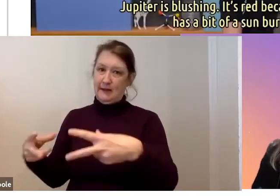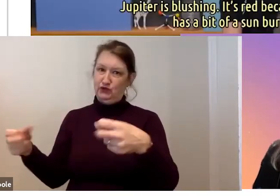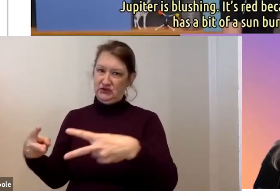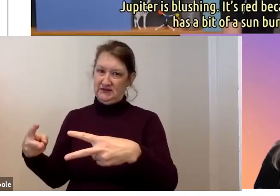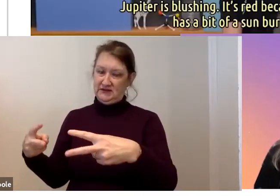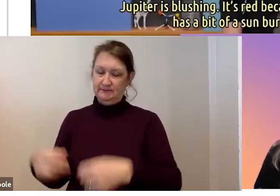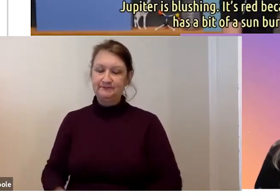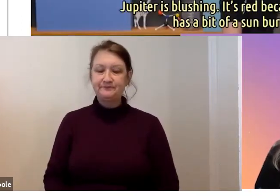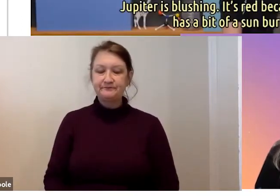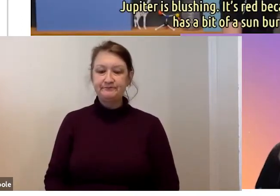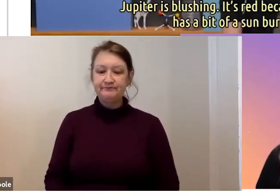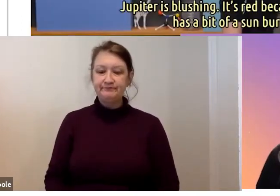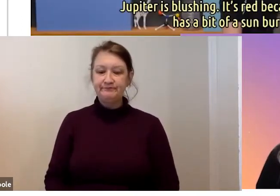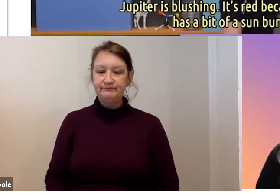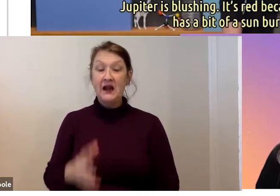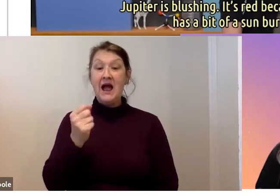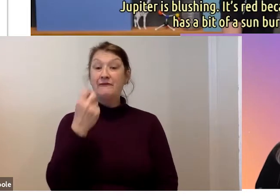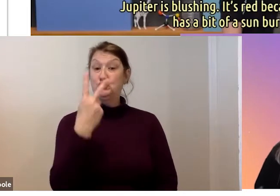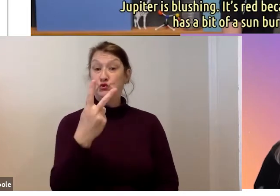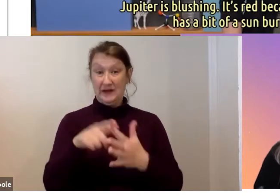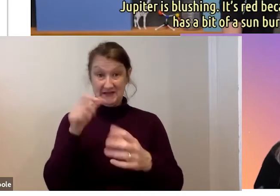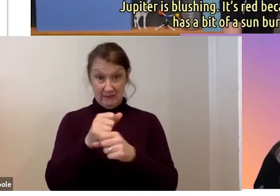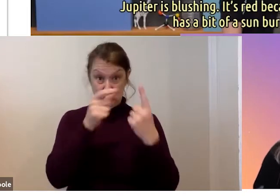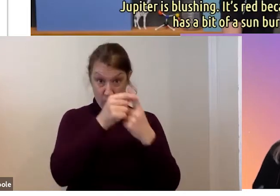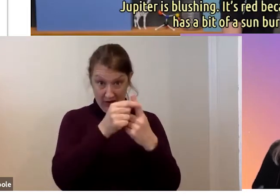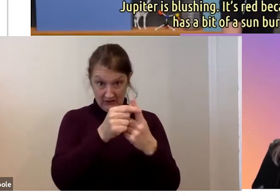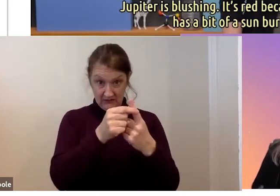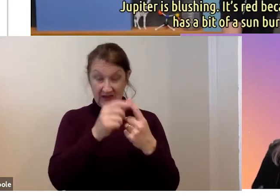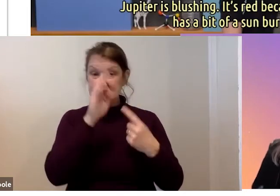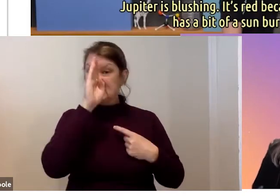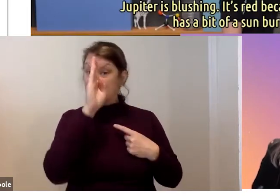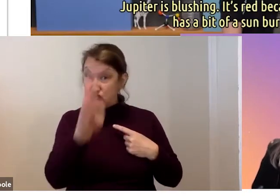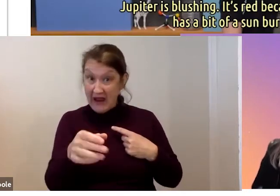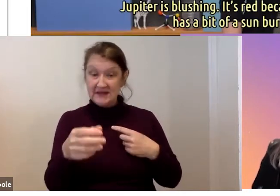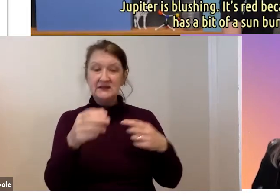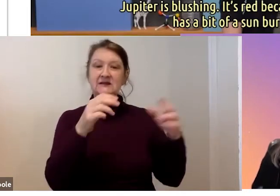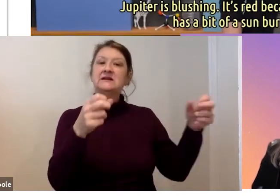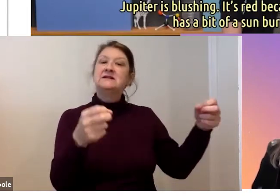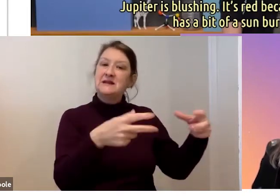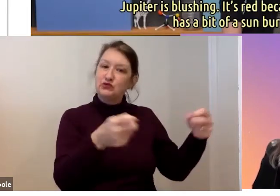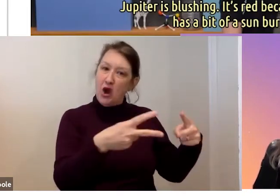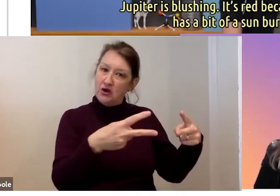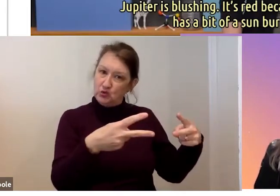One is a very straight subtitle, talking about the picture on the left.